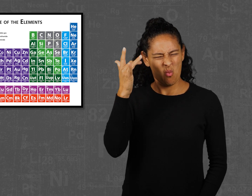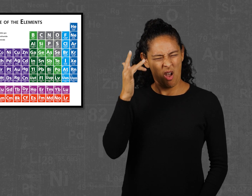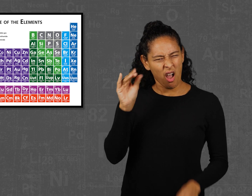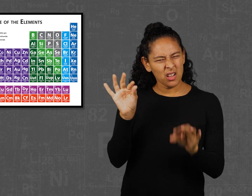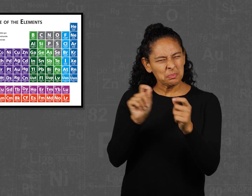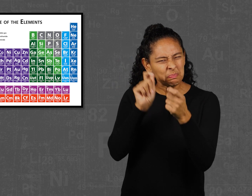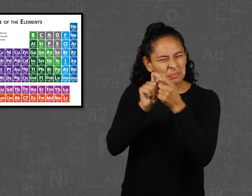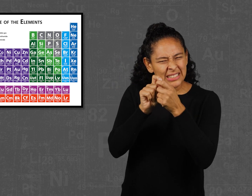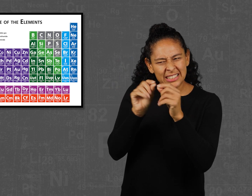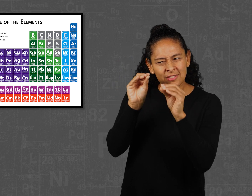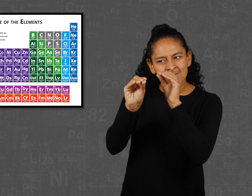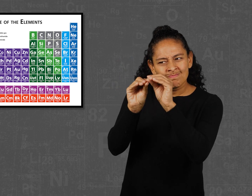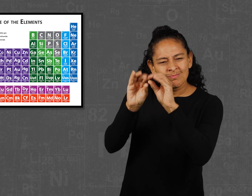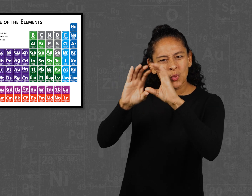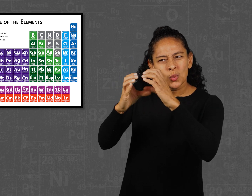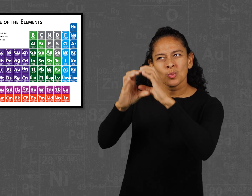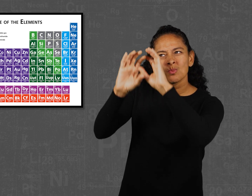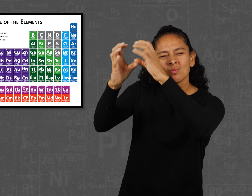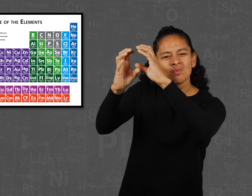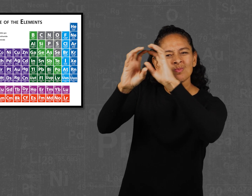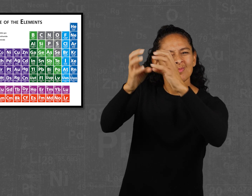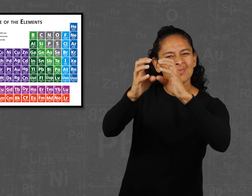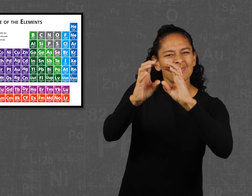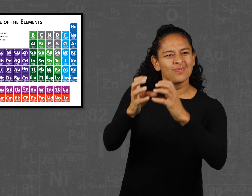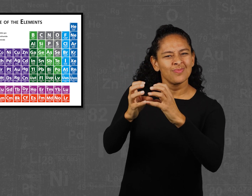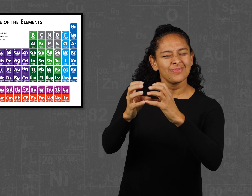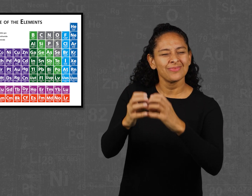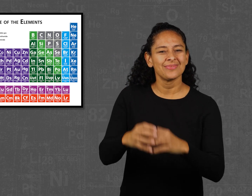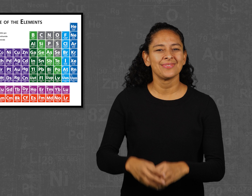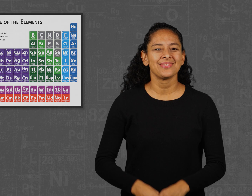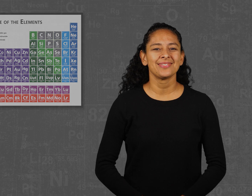and why they are grouped together in specific patterns.